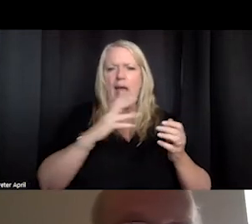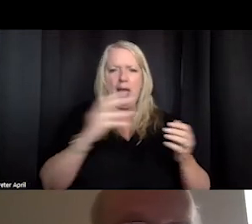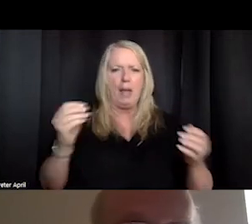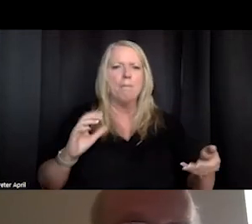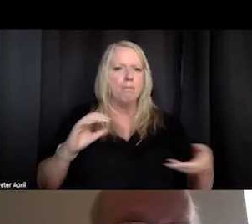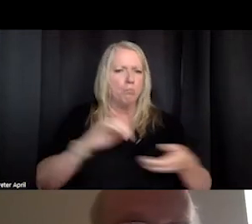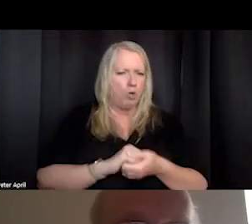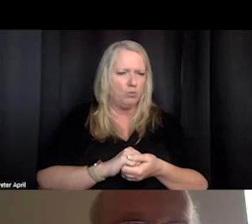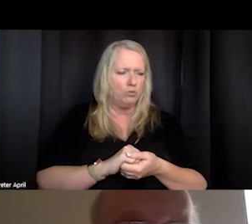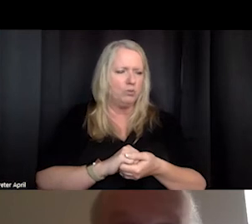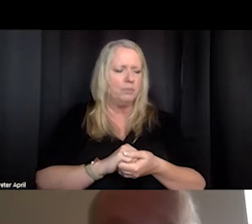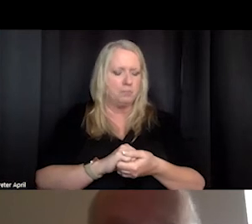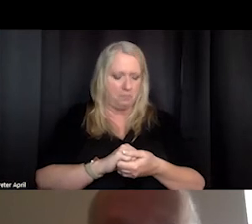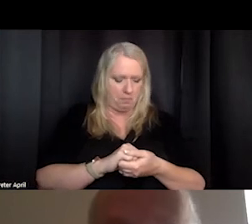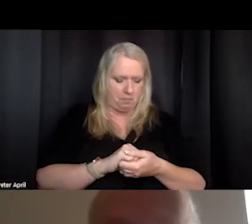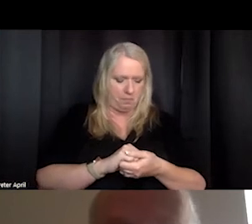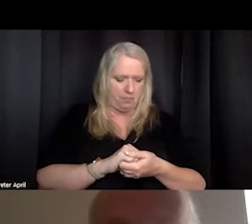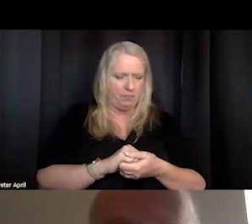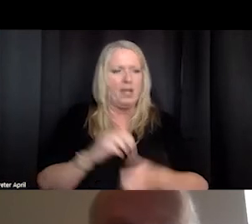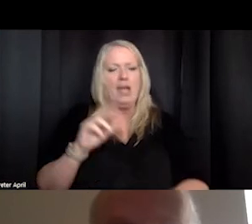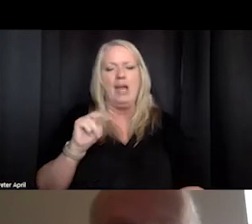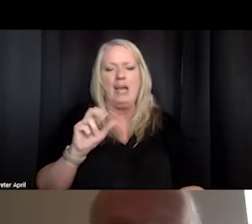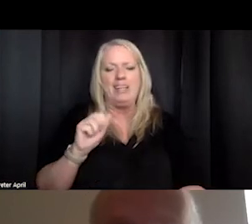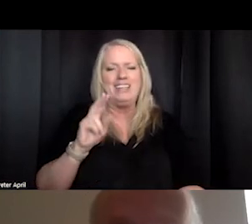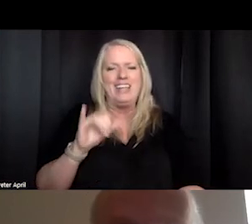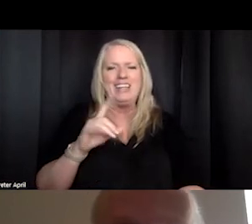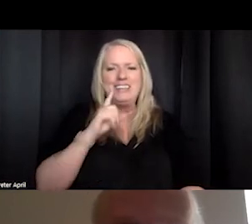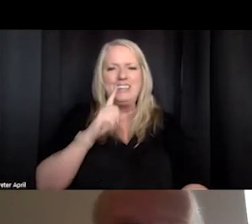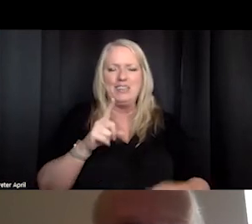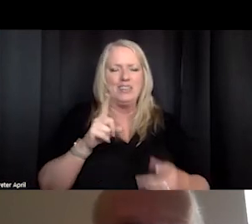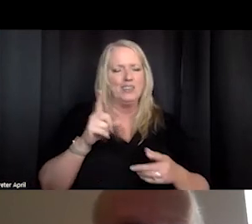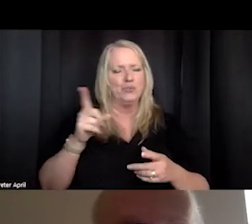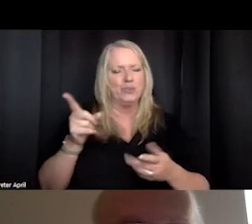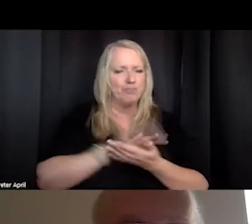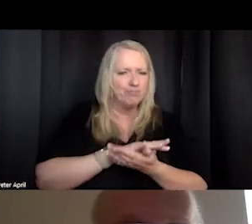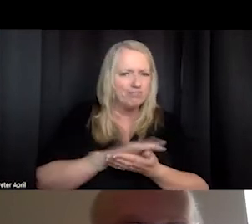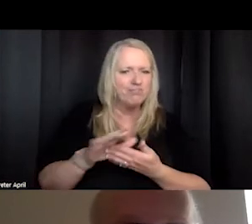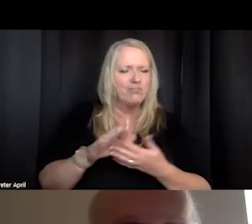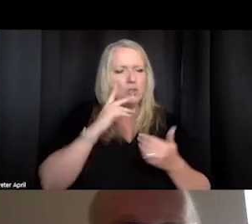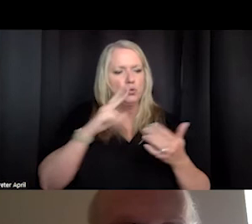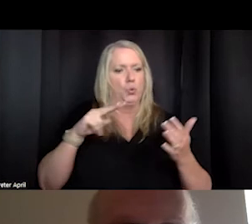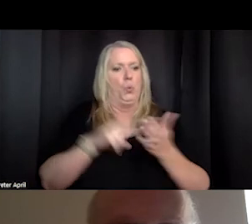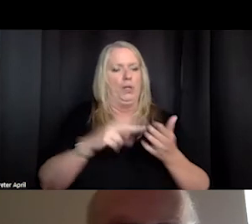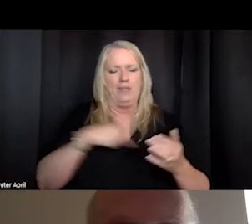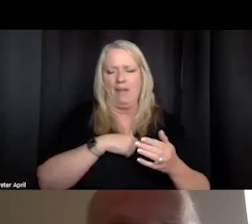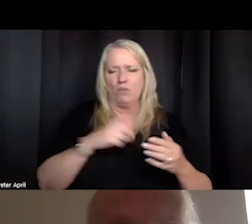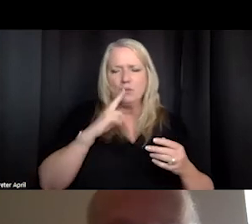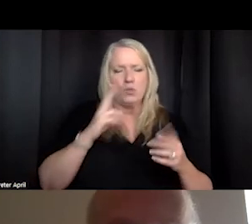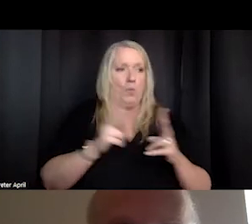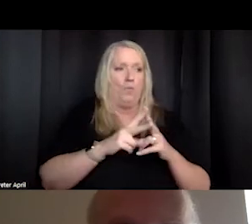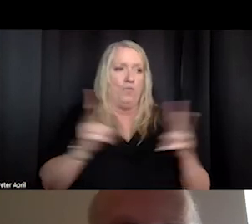AND, NANCY WAS, KIND ENOUGH TO TAKE A LOOK AT THAT, FOR US. WHICH WE VERY MUCH APPRECIATE.